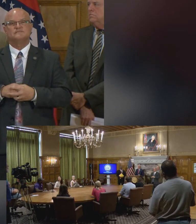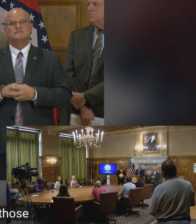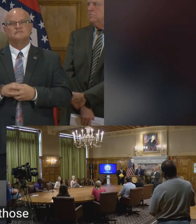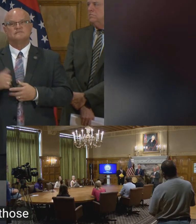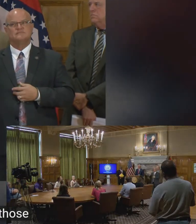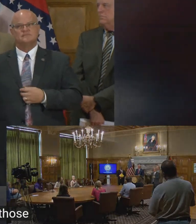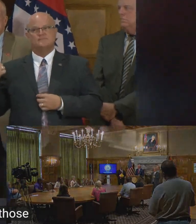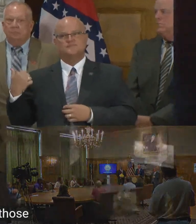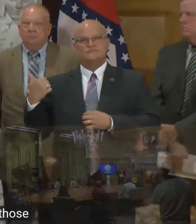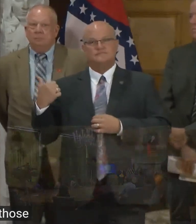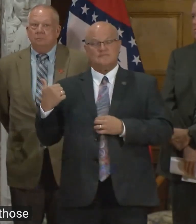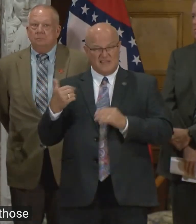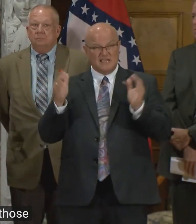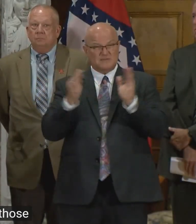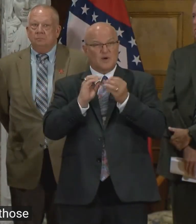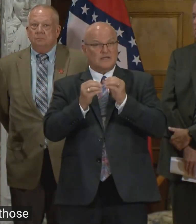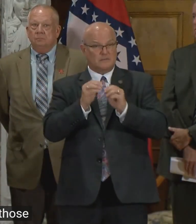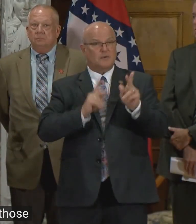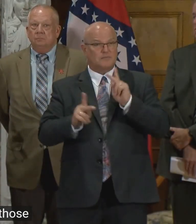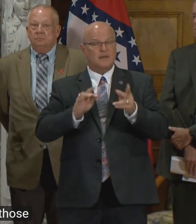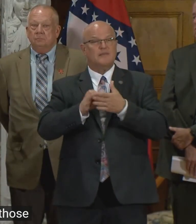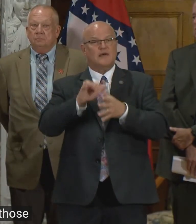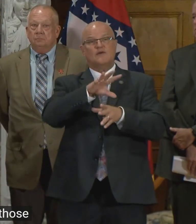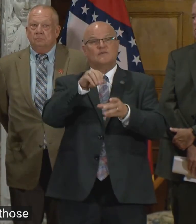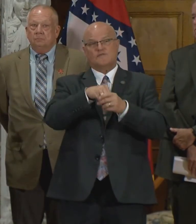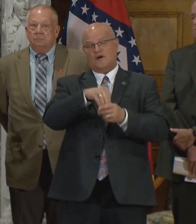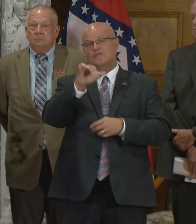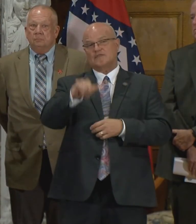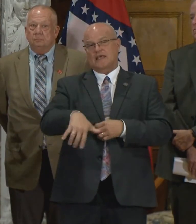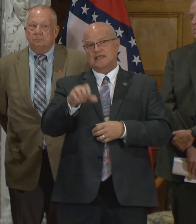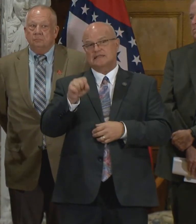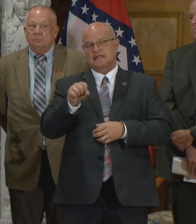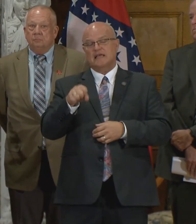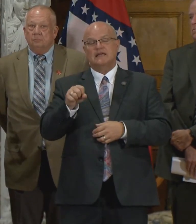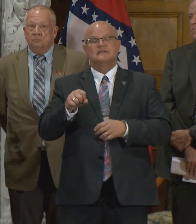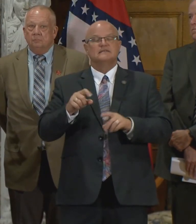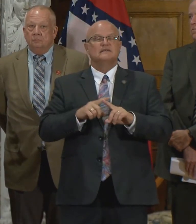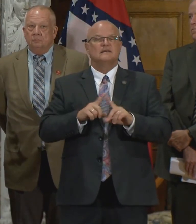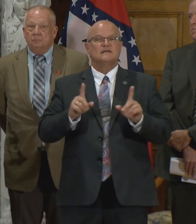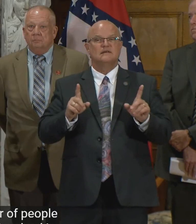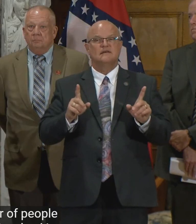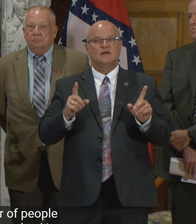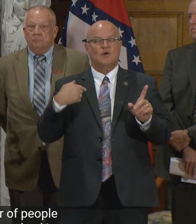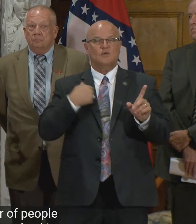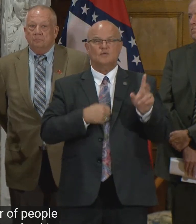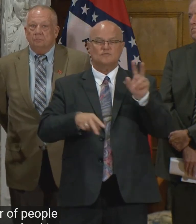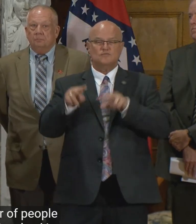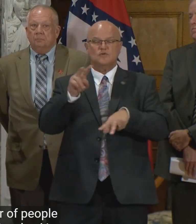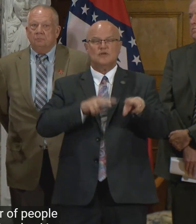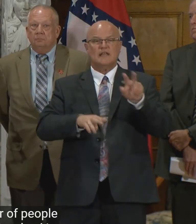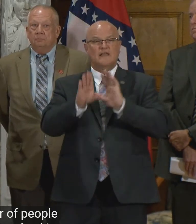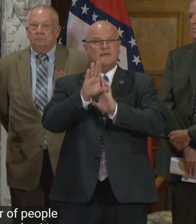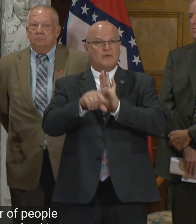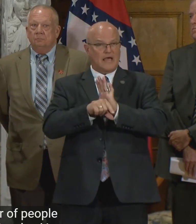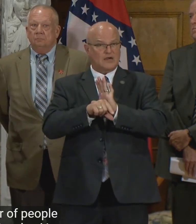Well, it is a small number of people that would have been involved in those shootings. We're looking at the background